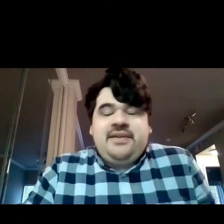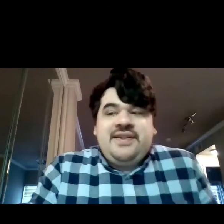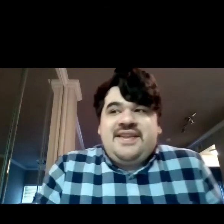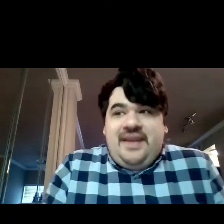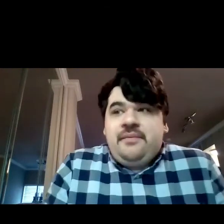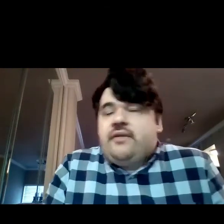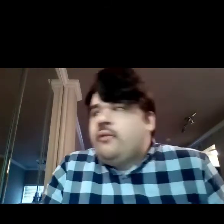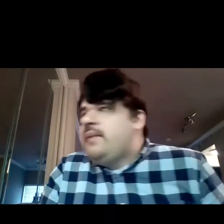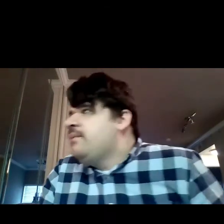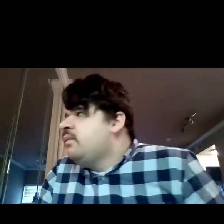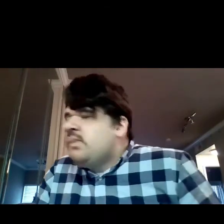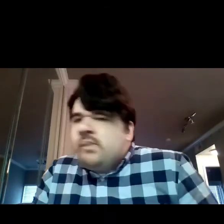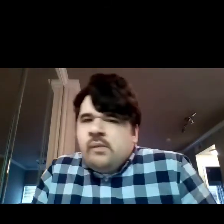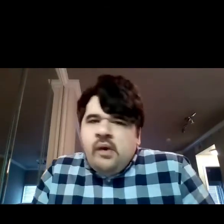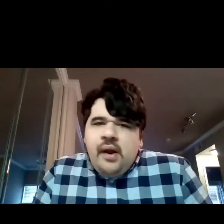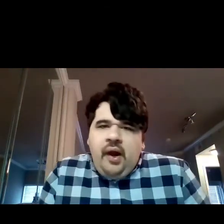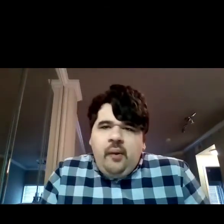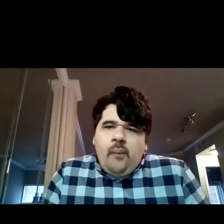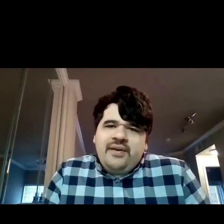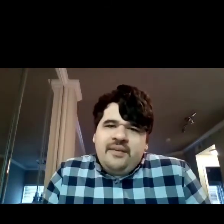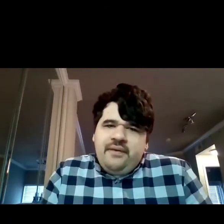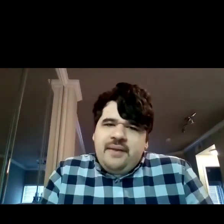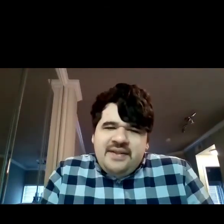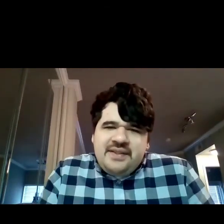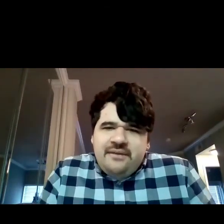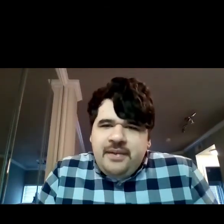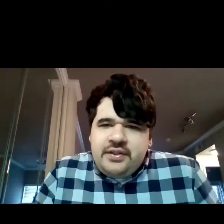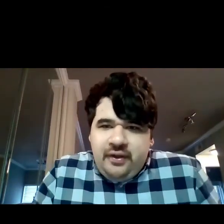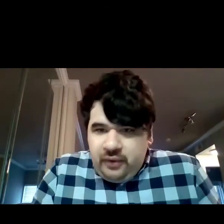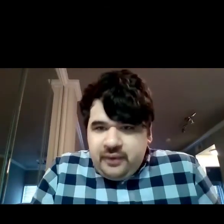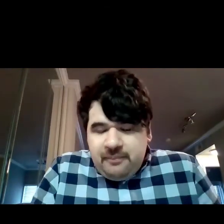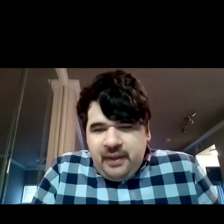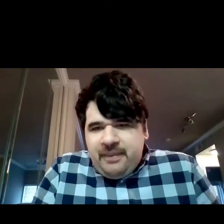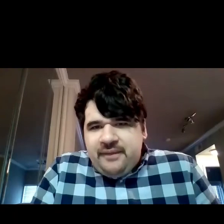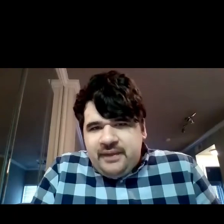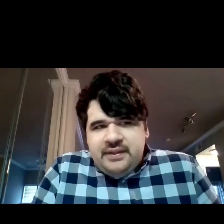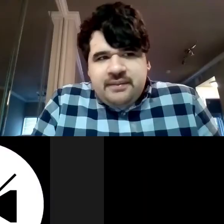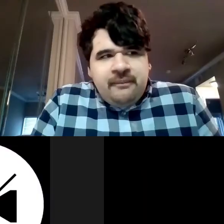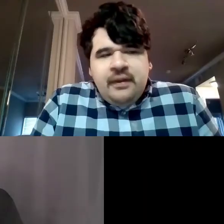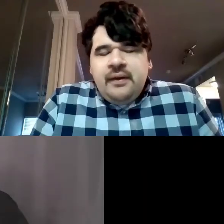simply because it can be overwhelming. Can provide basic information on what can impact benefits.